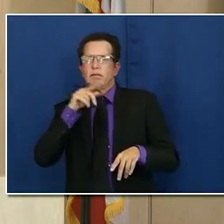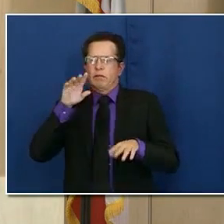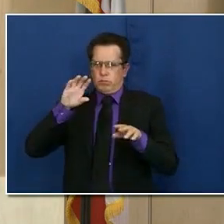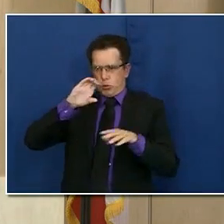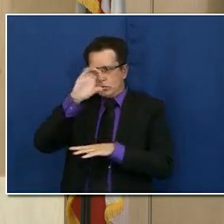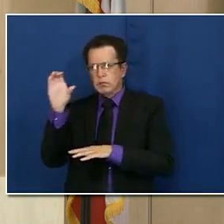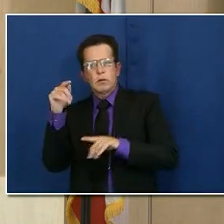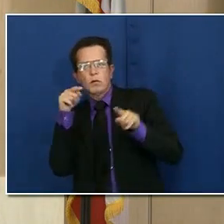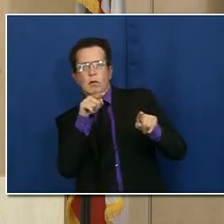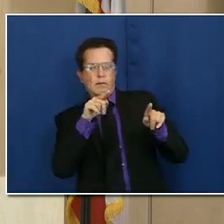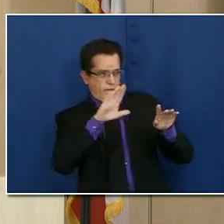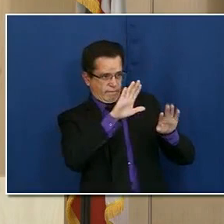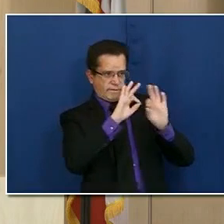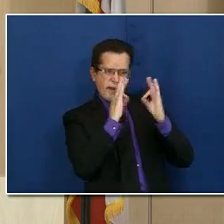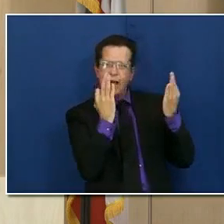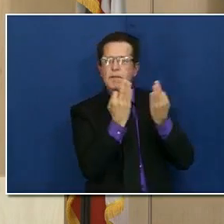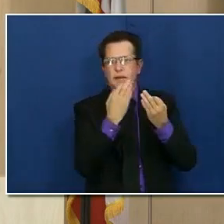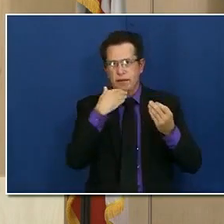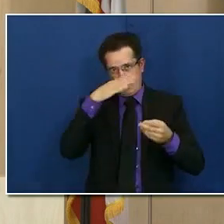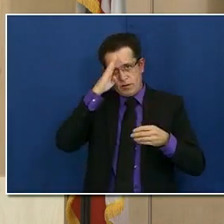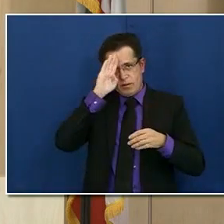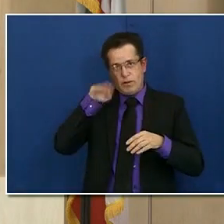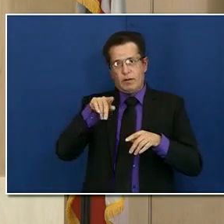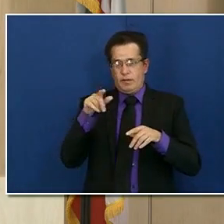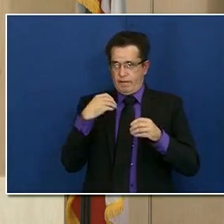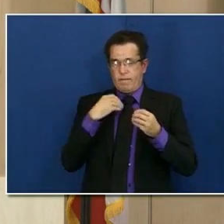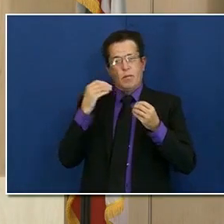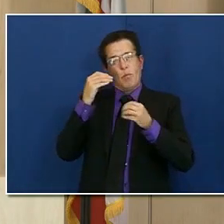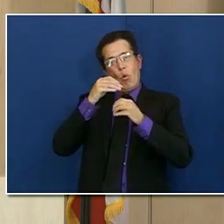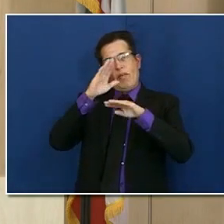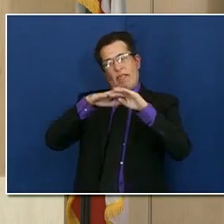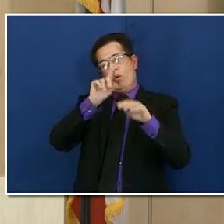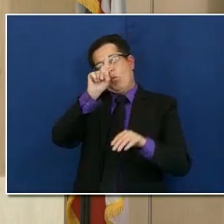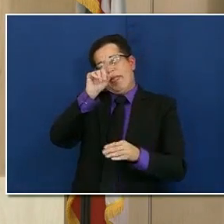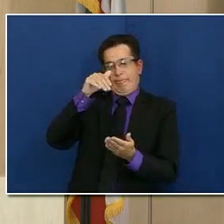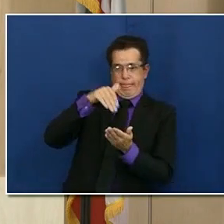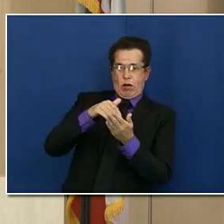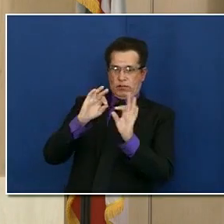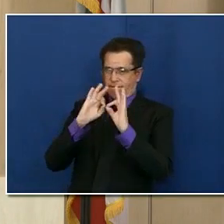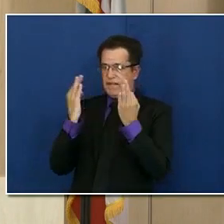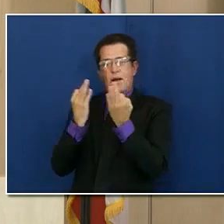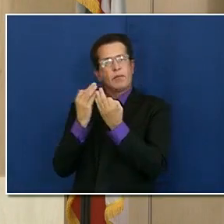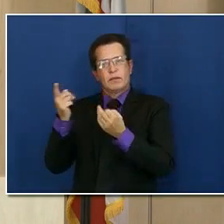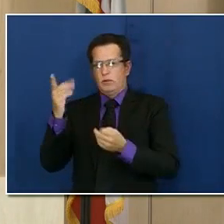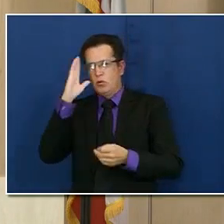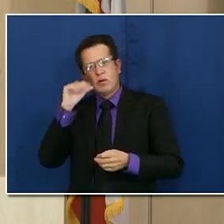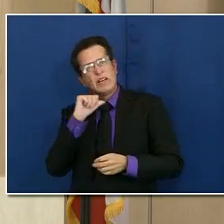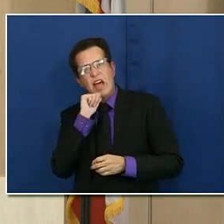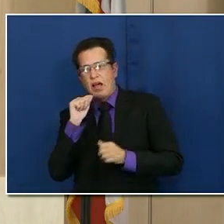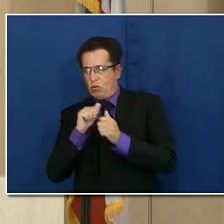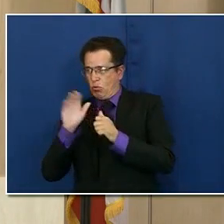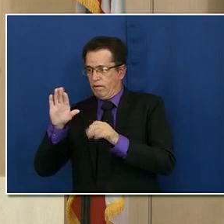THE HOLIDAYS IN DOOR WITH MY WE. HISTORICALLY AND TRADITIONALLY DO AND I THINK IT'S IMPORTANT THAT WE REMIND OURSELVES THAT THERE ARE MORE